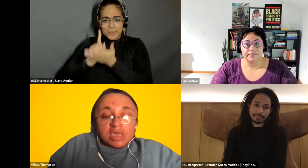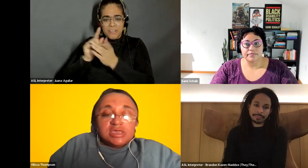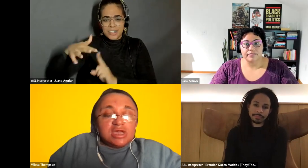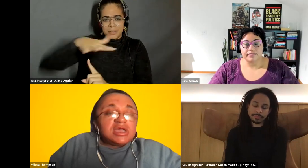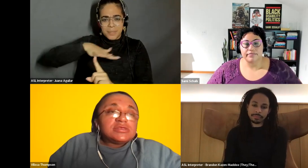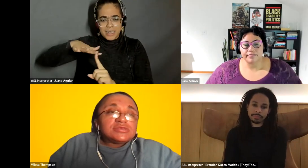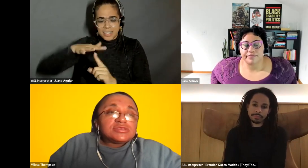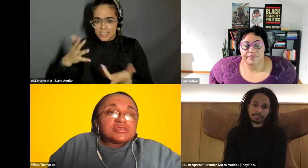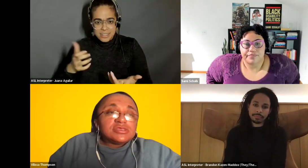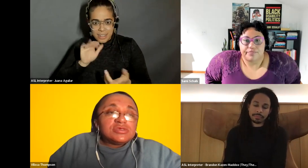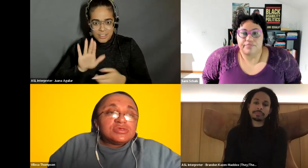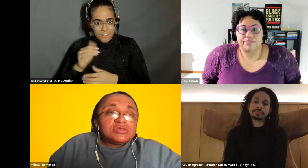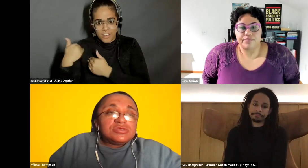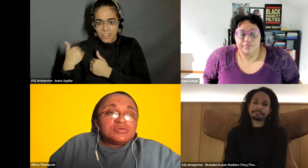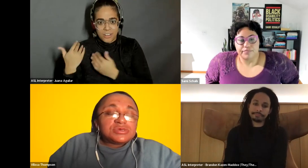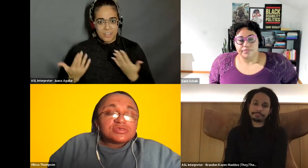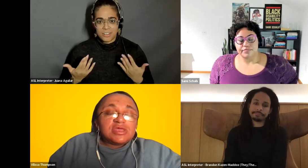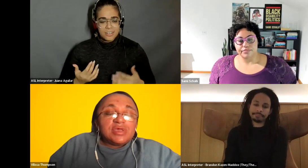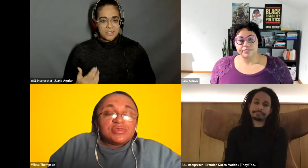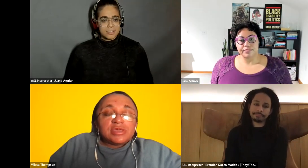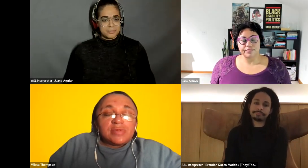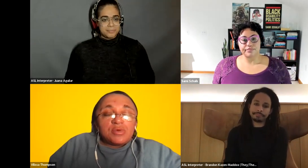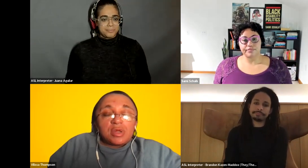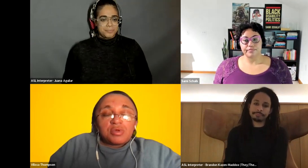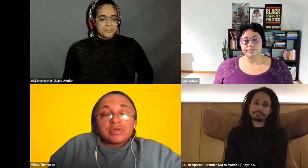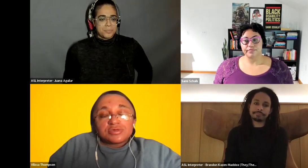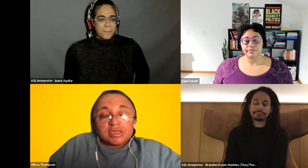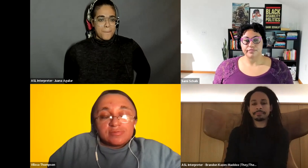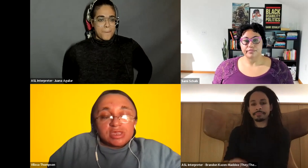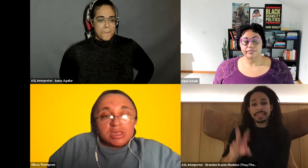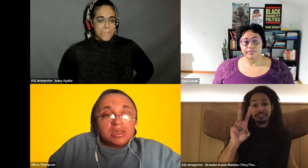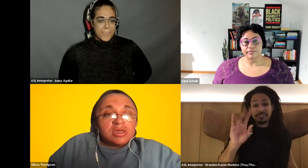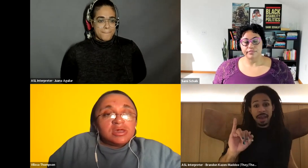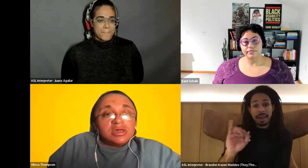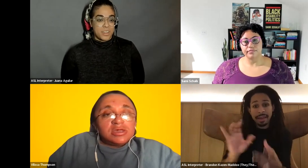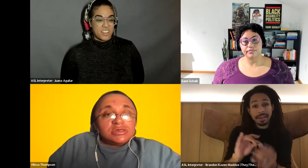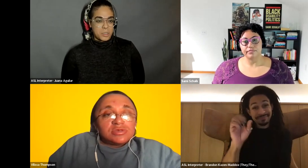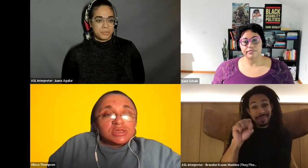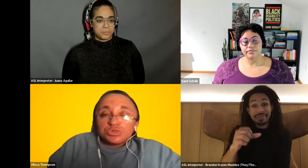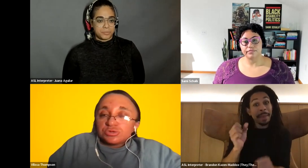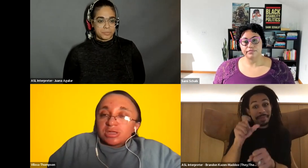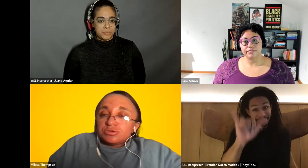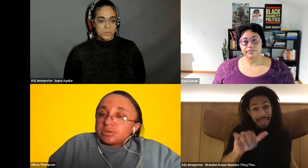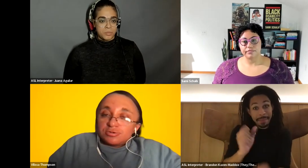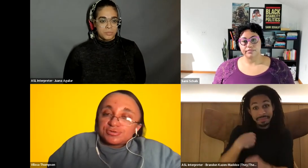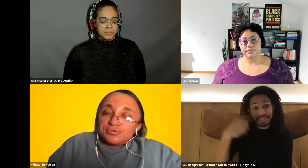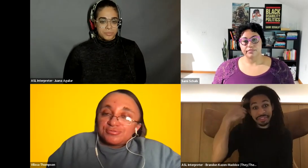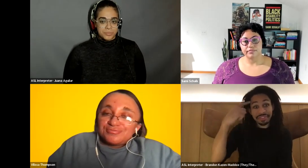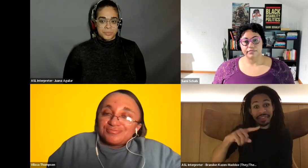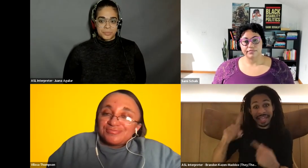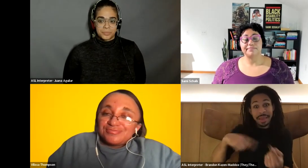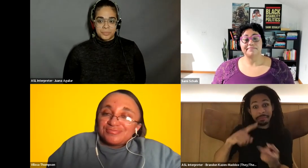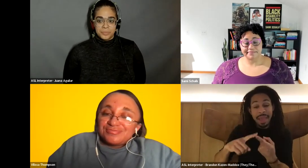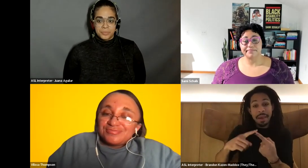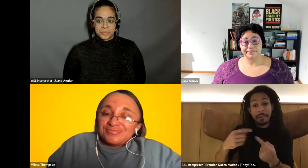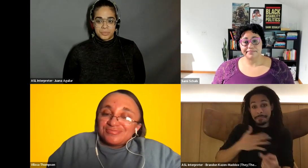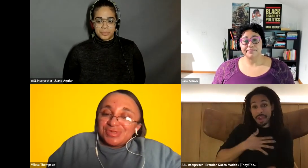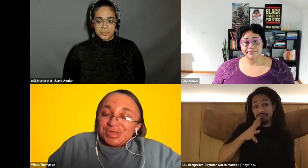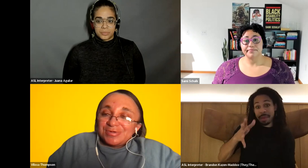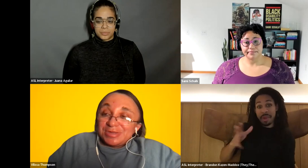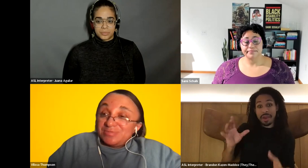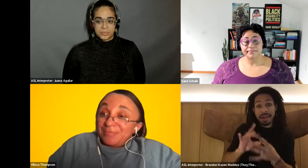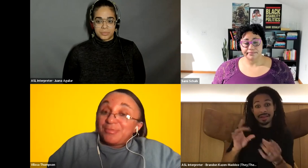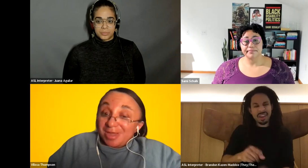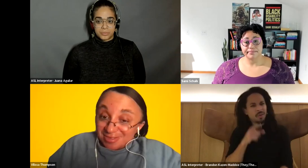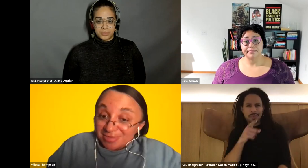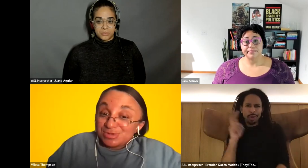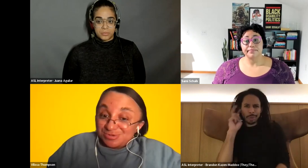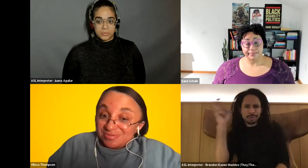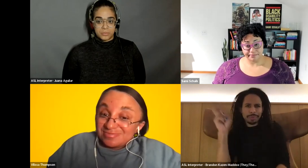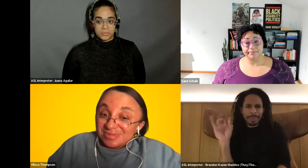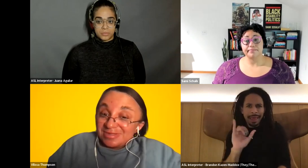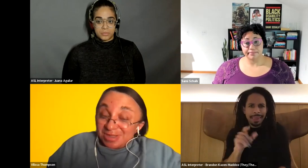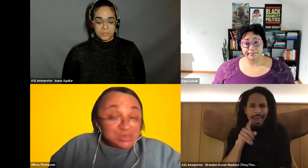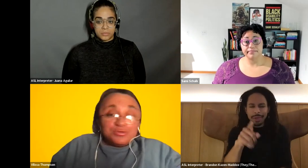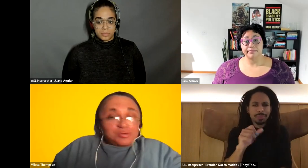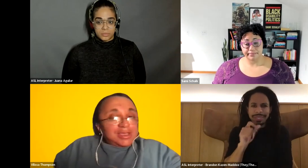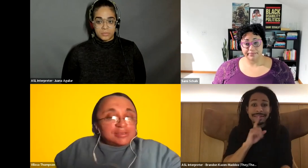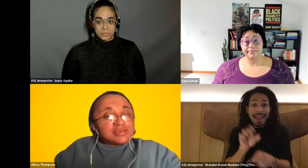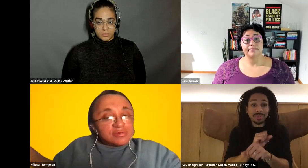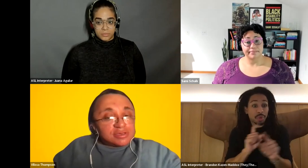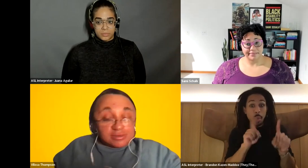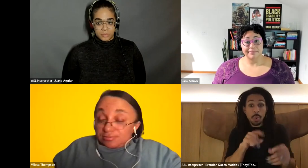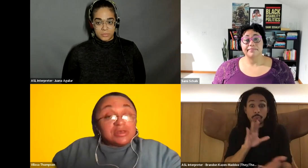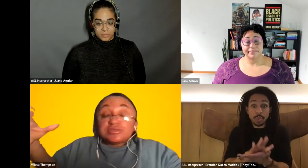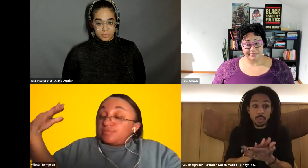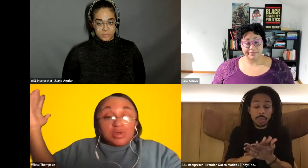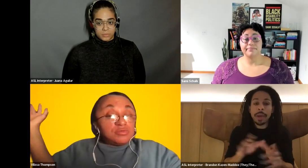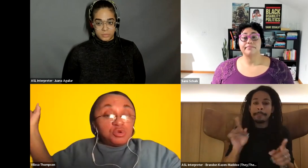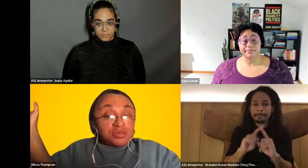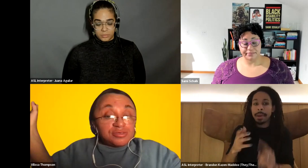Vilissa Thompson: Yeah. And you know what you're saying, make me think about what my grandmother would say to me. She was like Trigger, like you didn't go to school. you know, and she meant a lot to say, my children. if you do the right to say with kids in least, maybe i'm not.